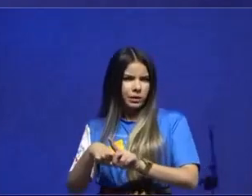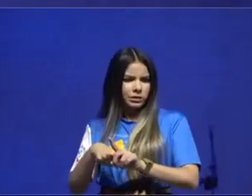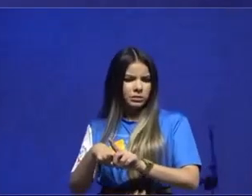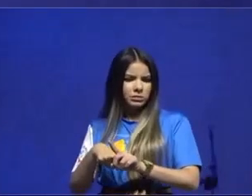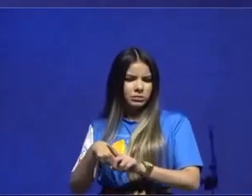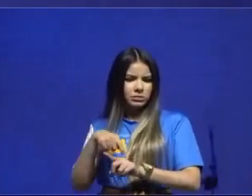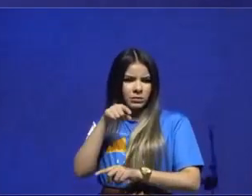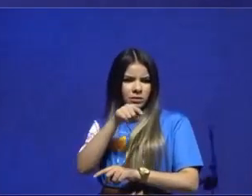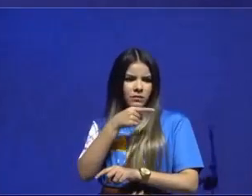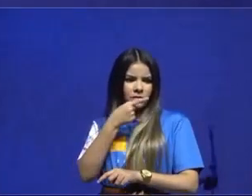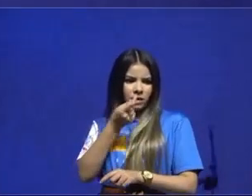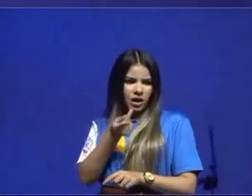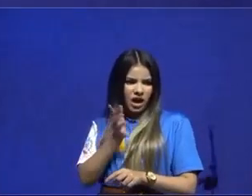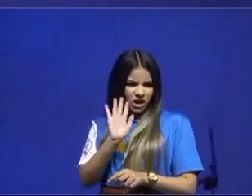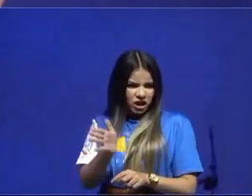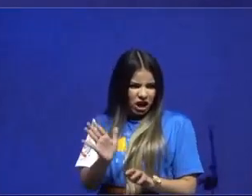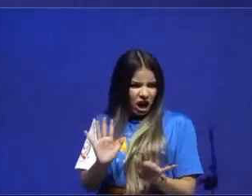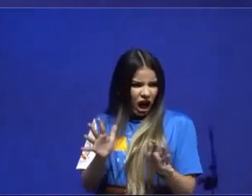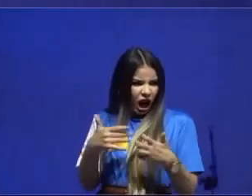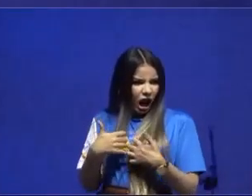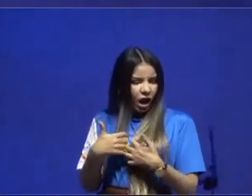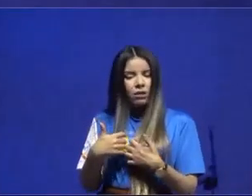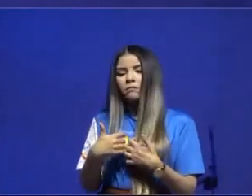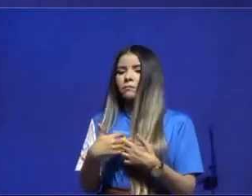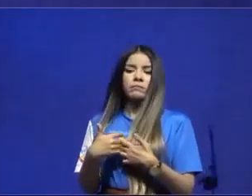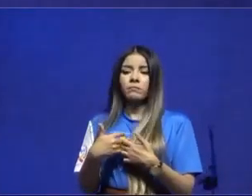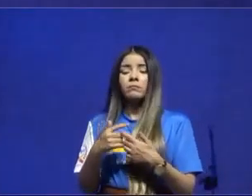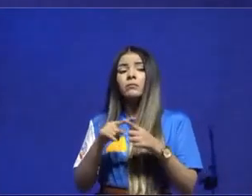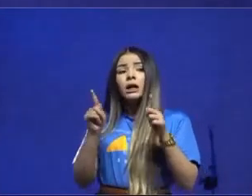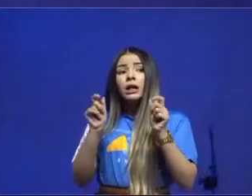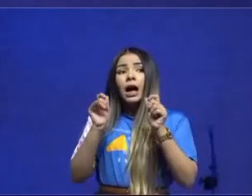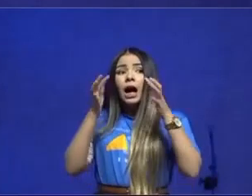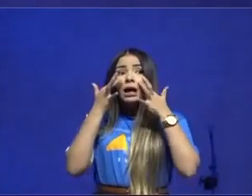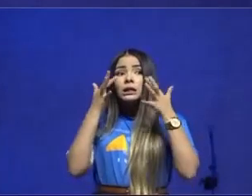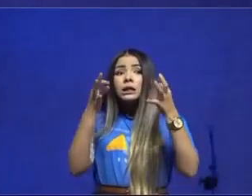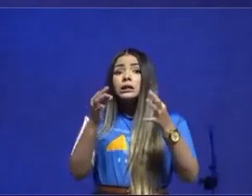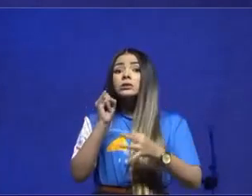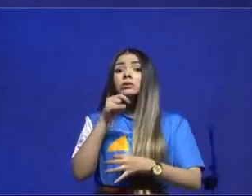hypothesis of the autistic spectrum but we will be aware of that difficulty that that child may